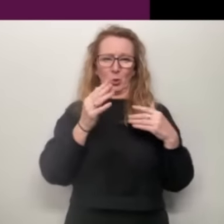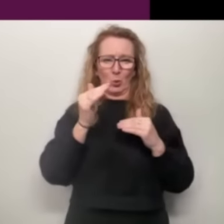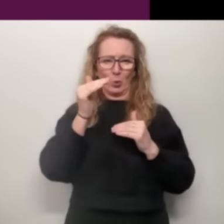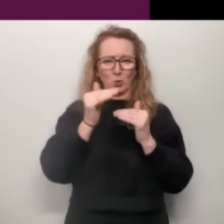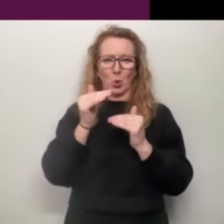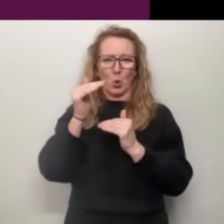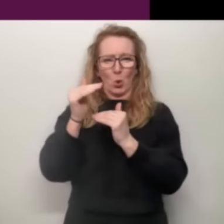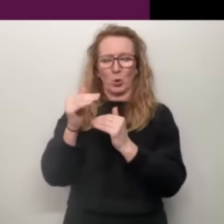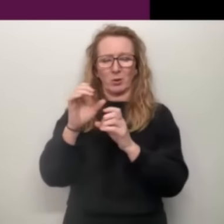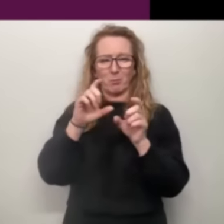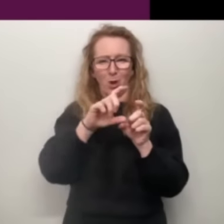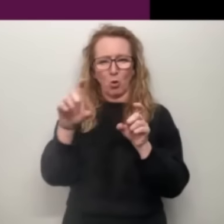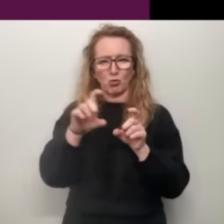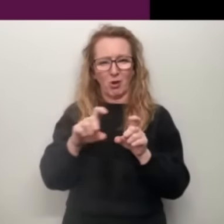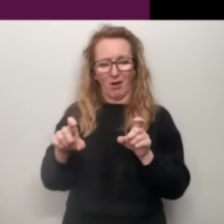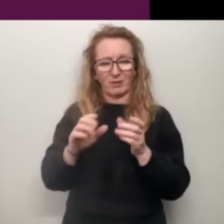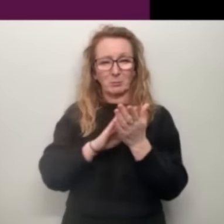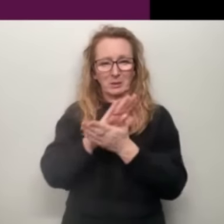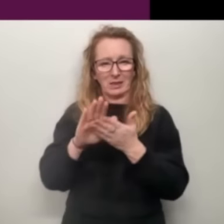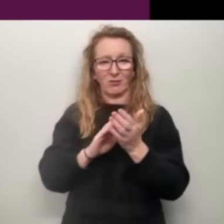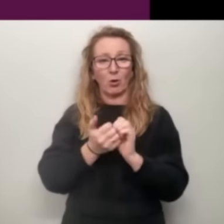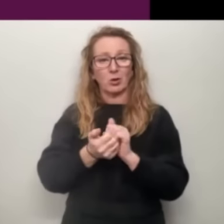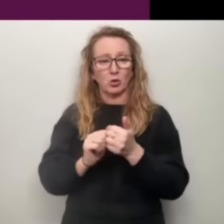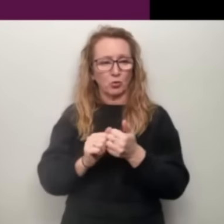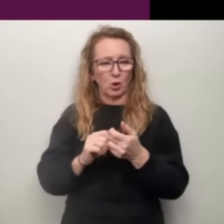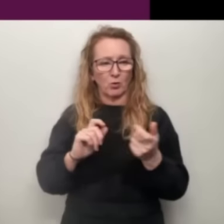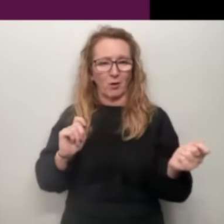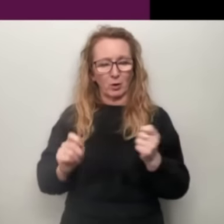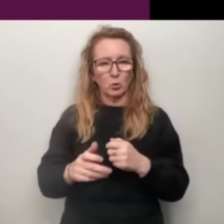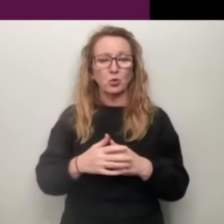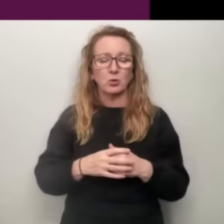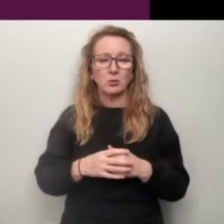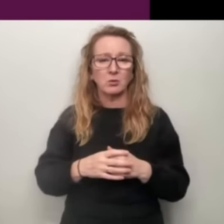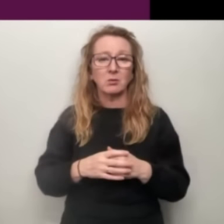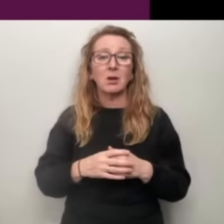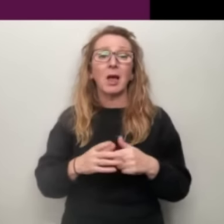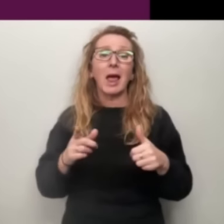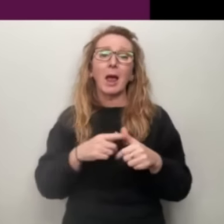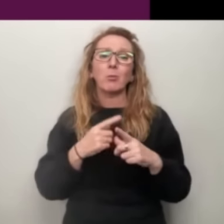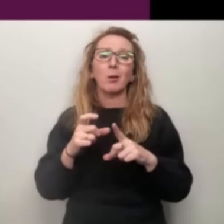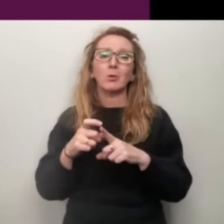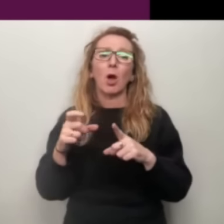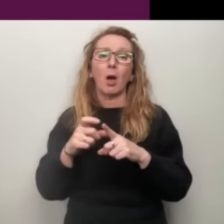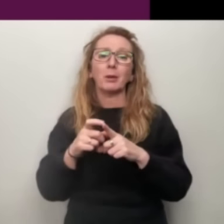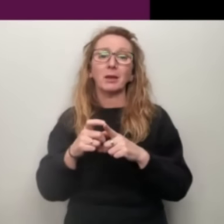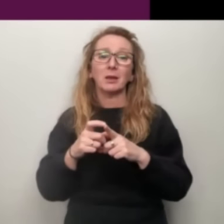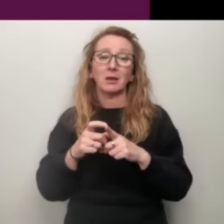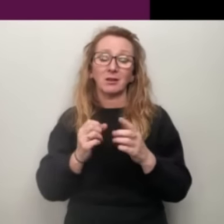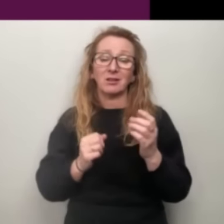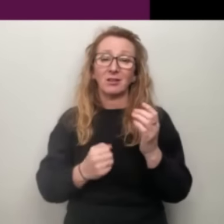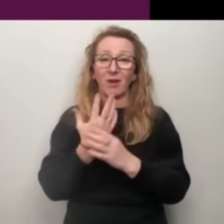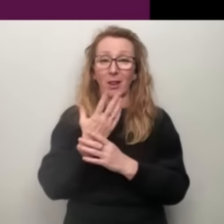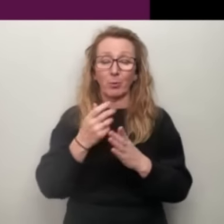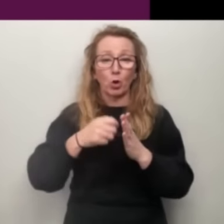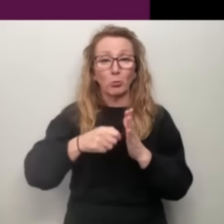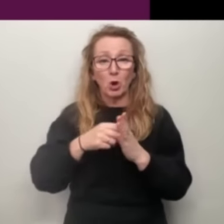In terms of the industrial revolution. Abraham Darby had developed a commercially successful way